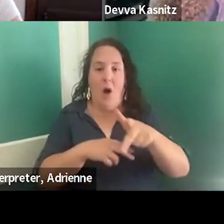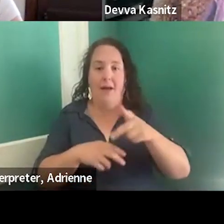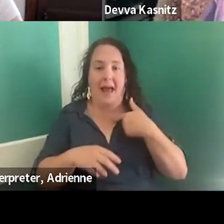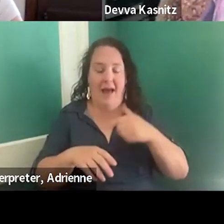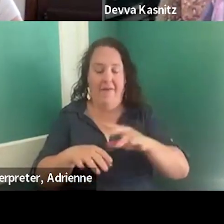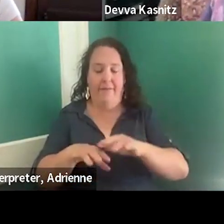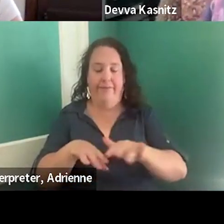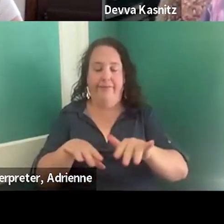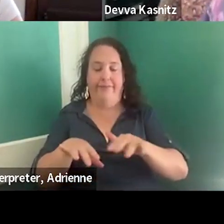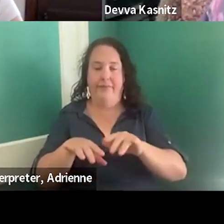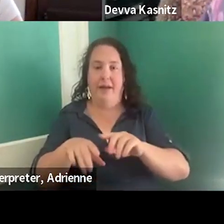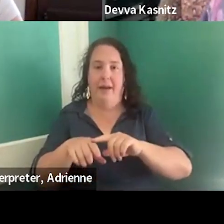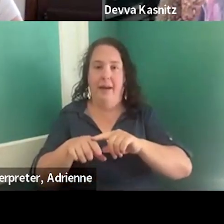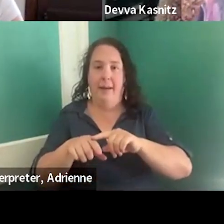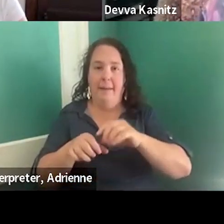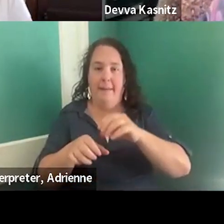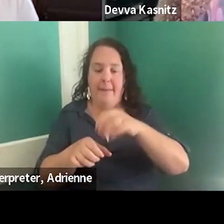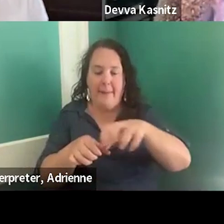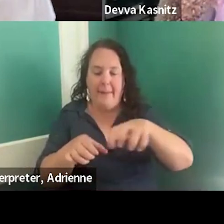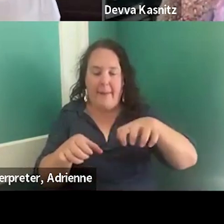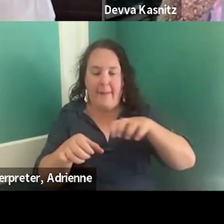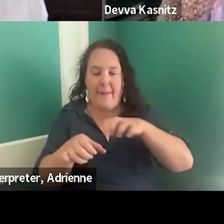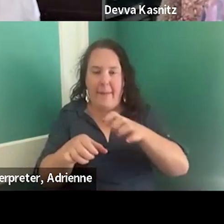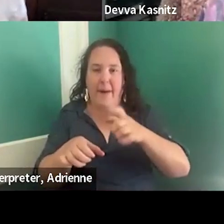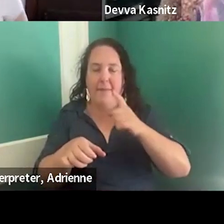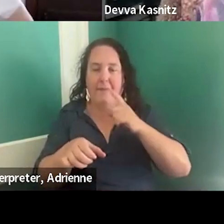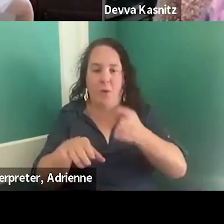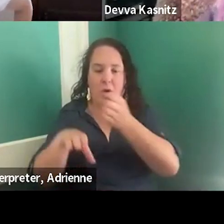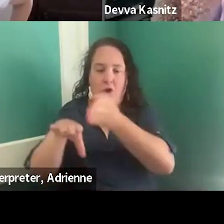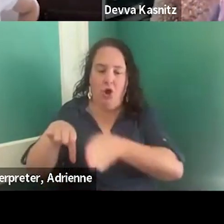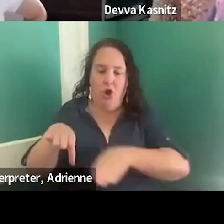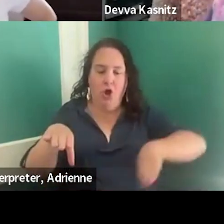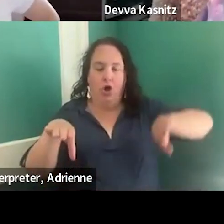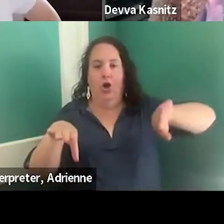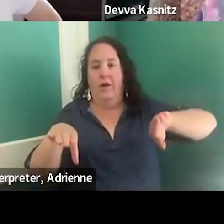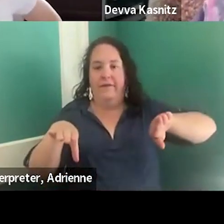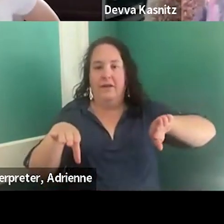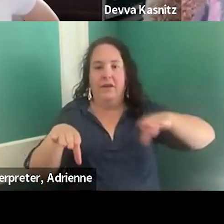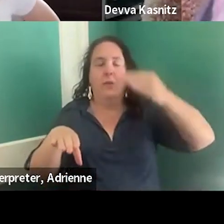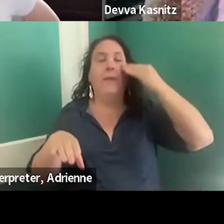Like, it indicates, oh, here we go, a crosswalk is coming.